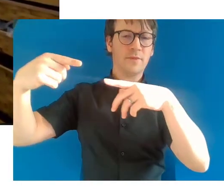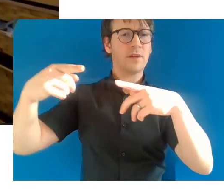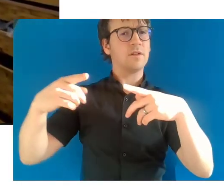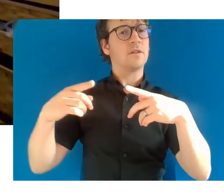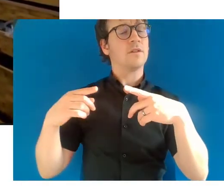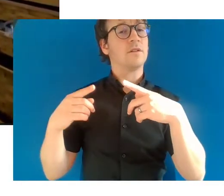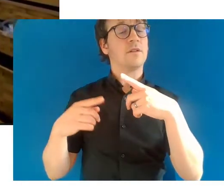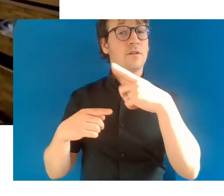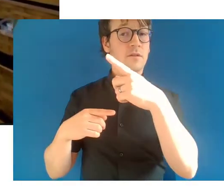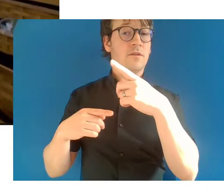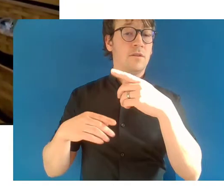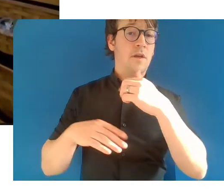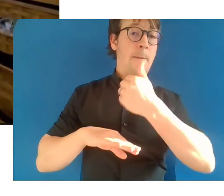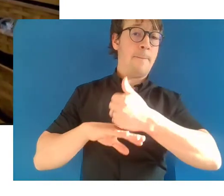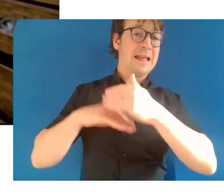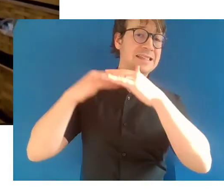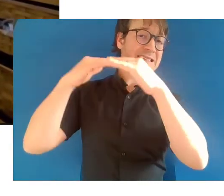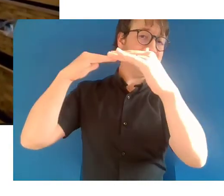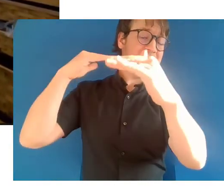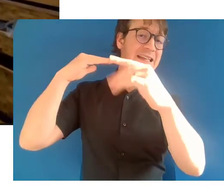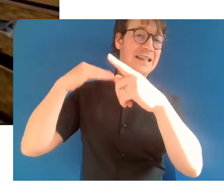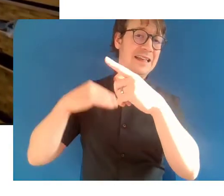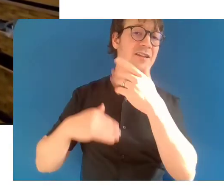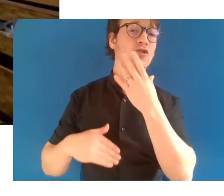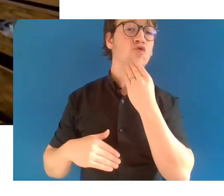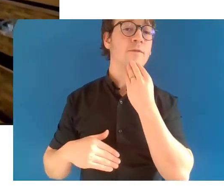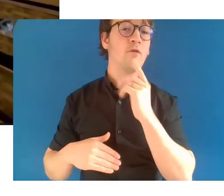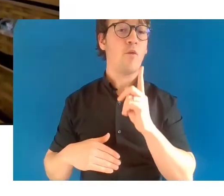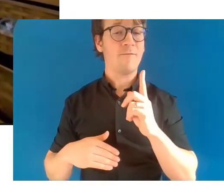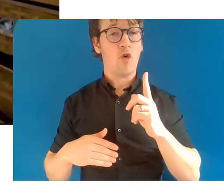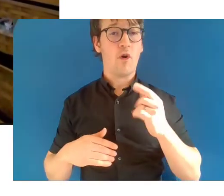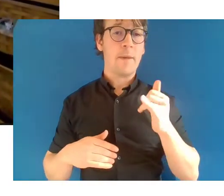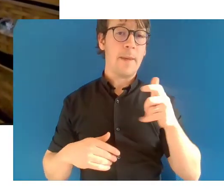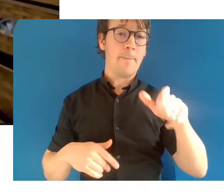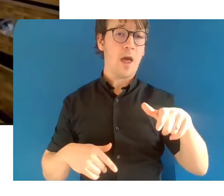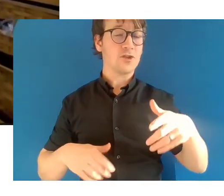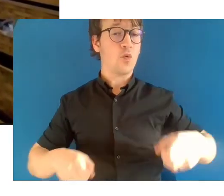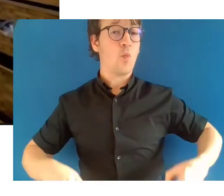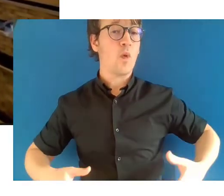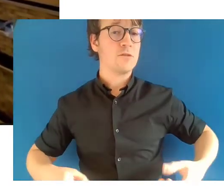A ceiling based robot like this could help someone who might be using a wheelchair to